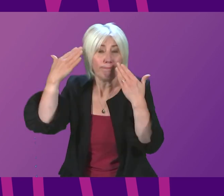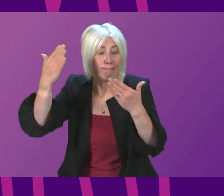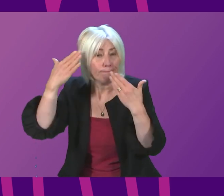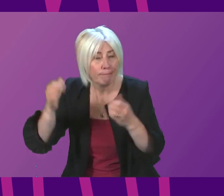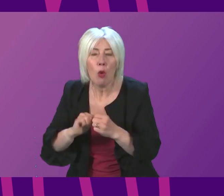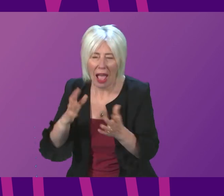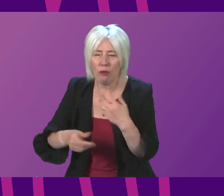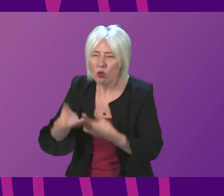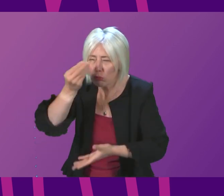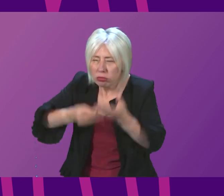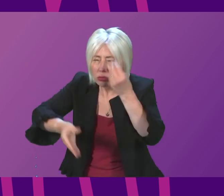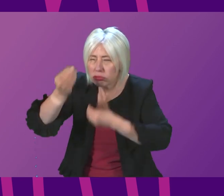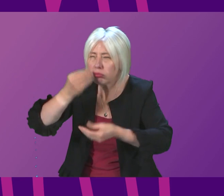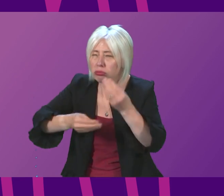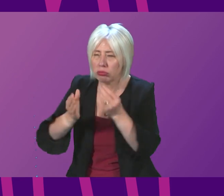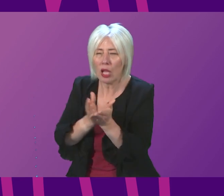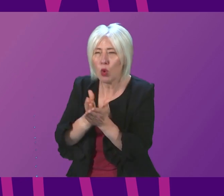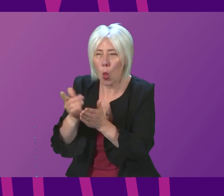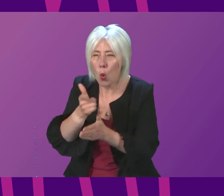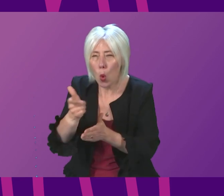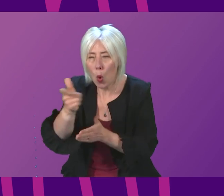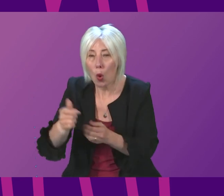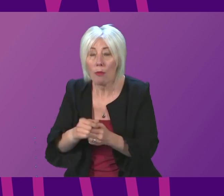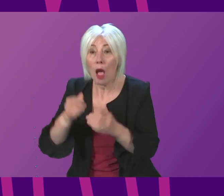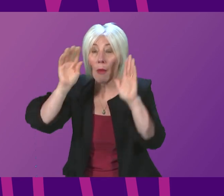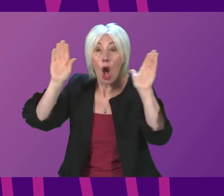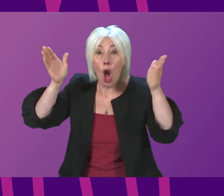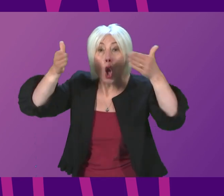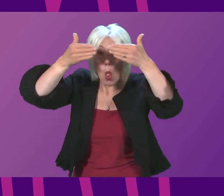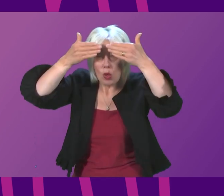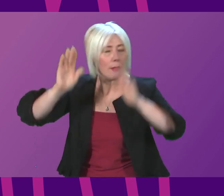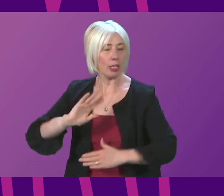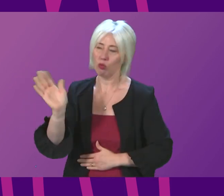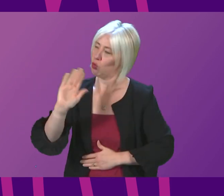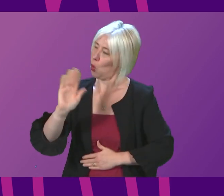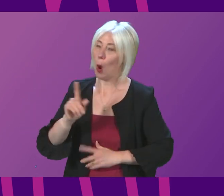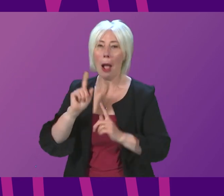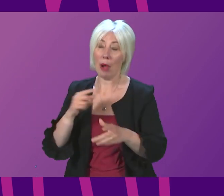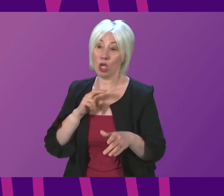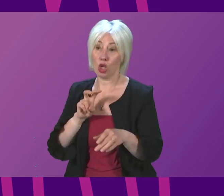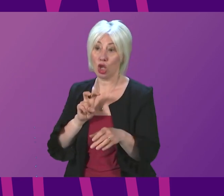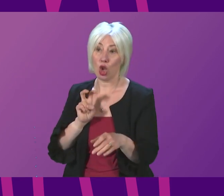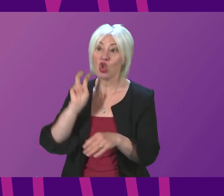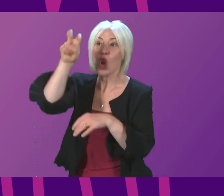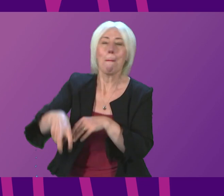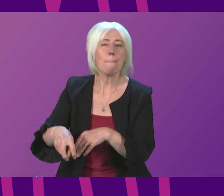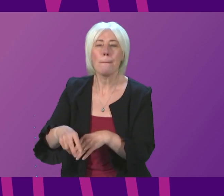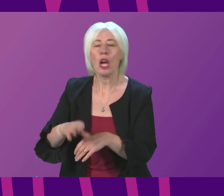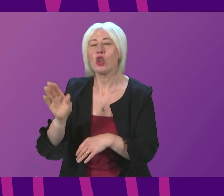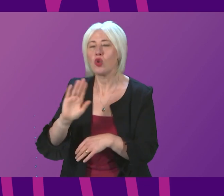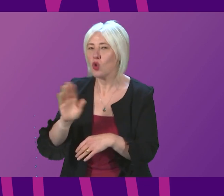needs to be built along the way. We will not close our minds, but neither will we jump to conclusions while that work has